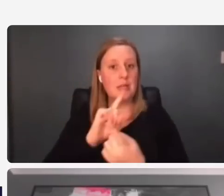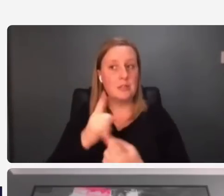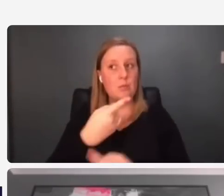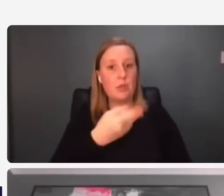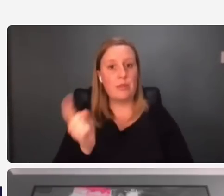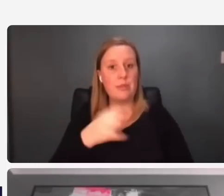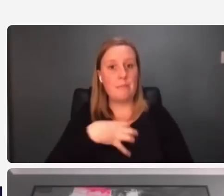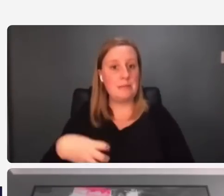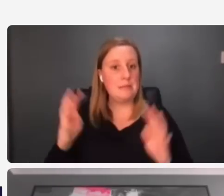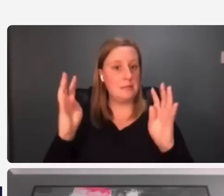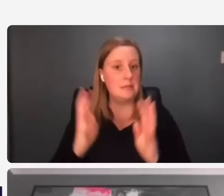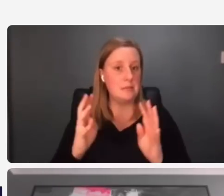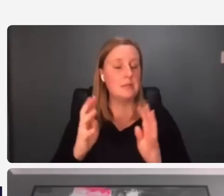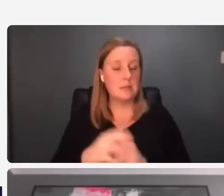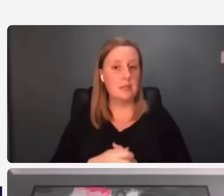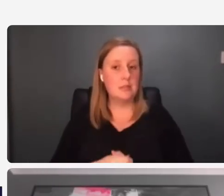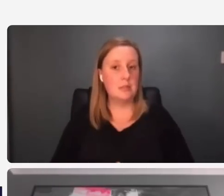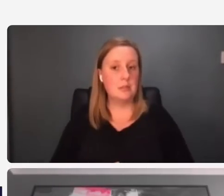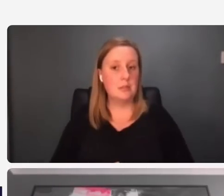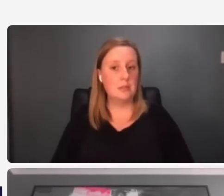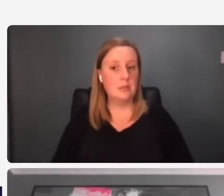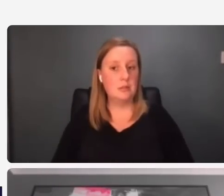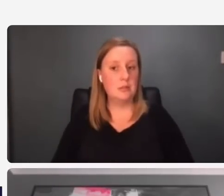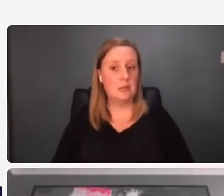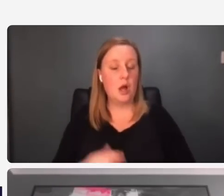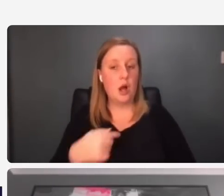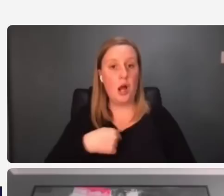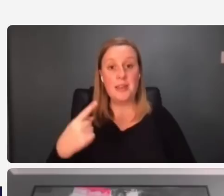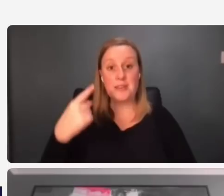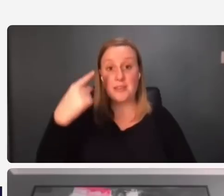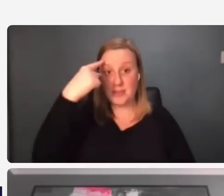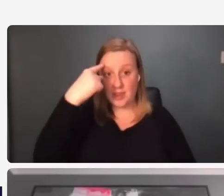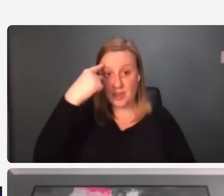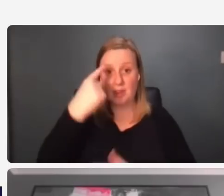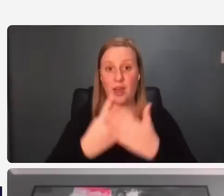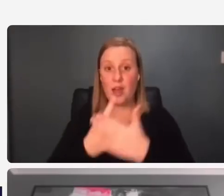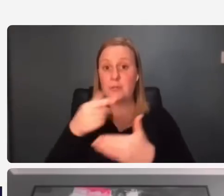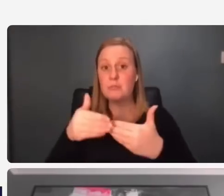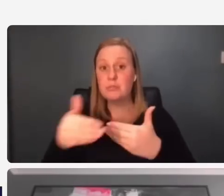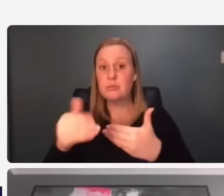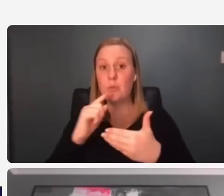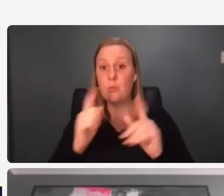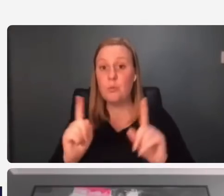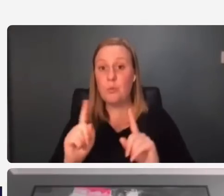So what I think will happen is that there will be some discussions at very senior levels through those